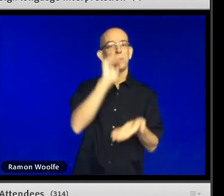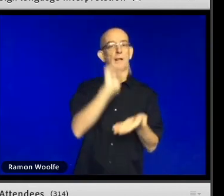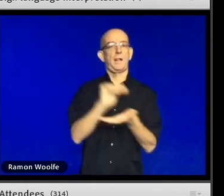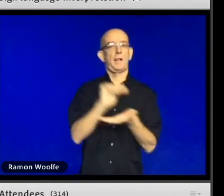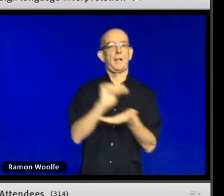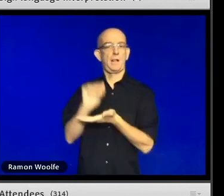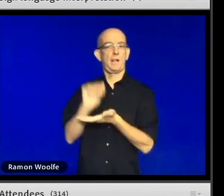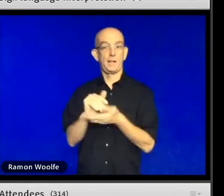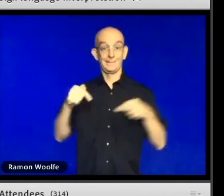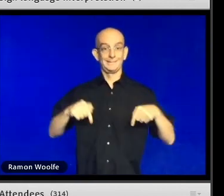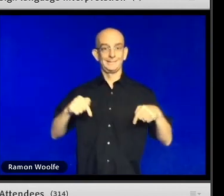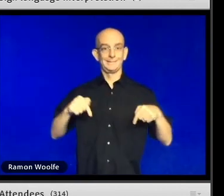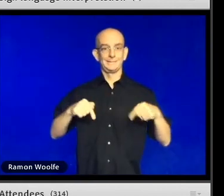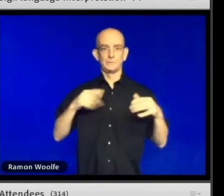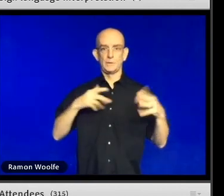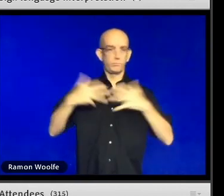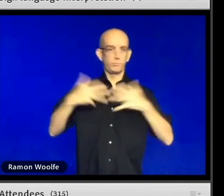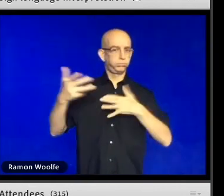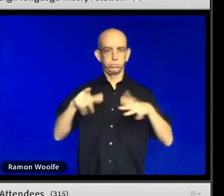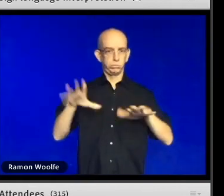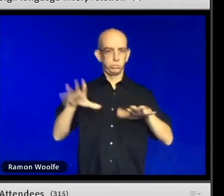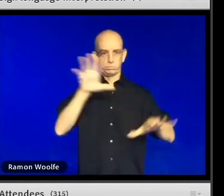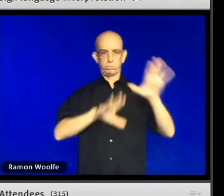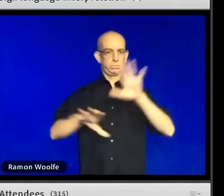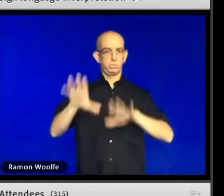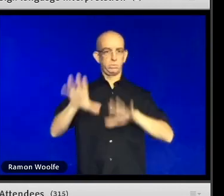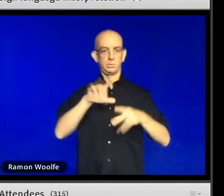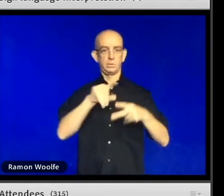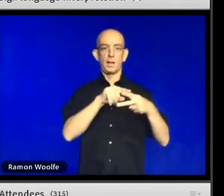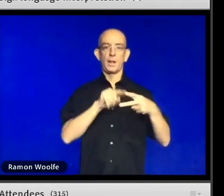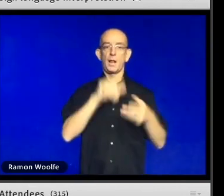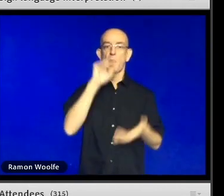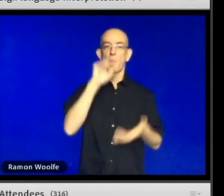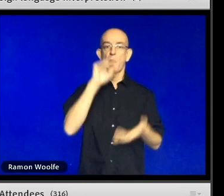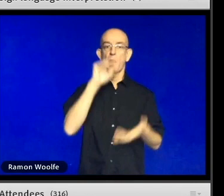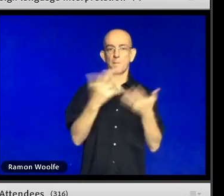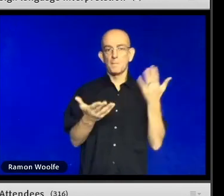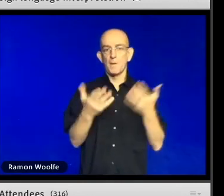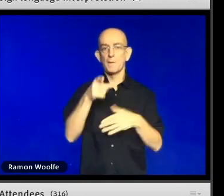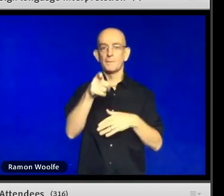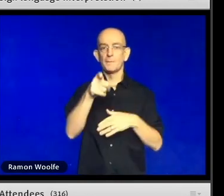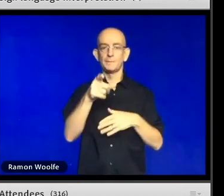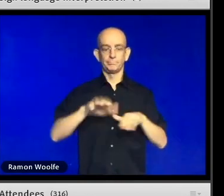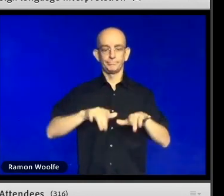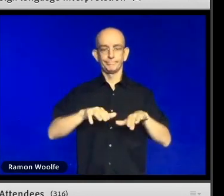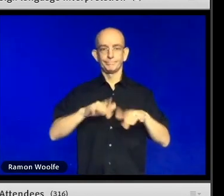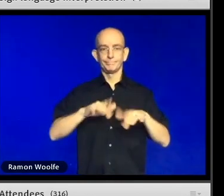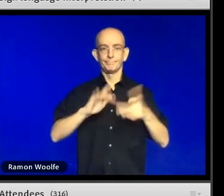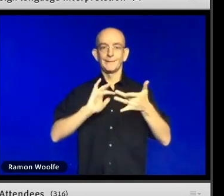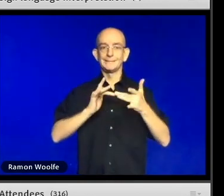of interactivity with the exercises, the chat and polls. However, they are a good back up.